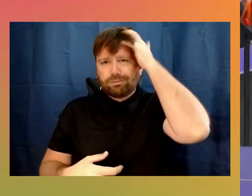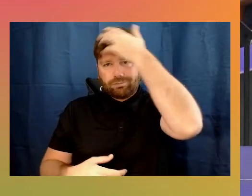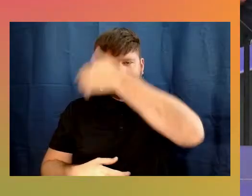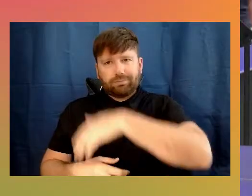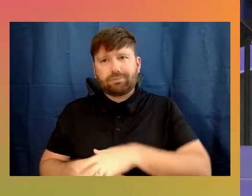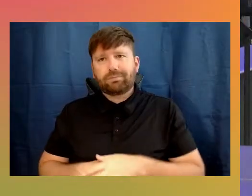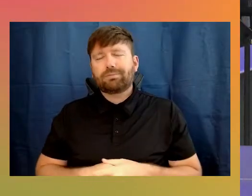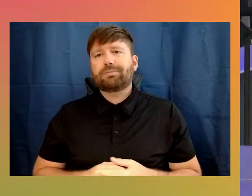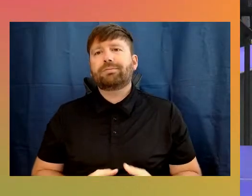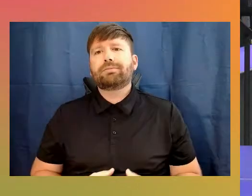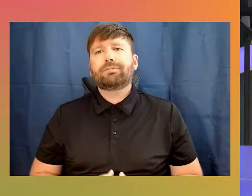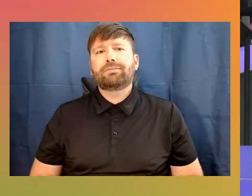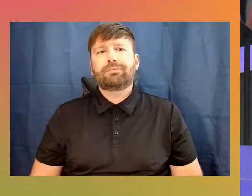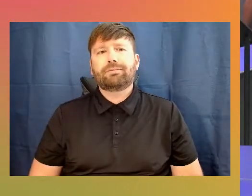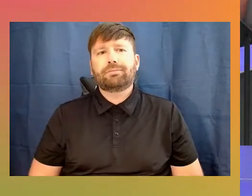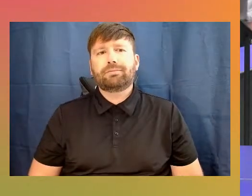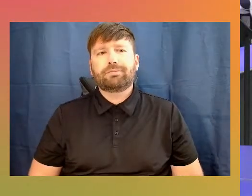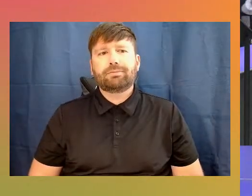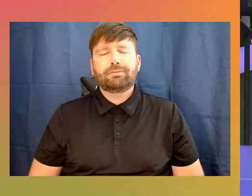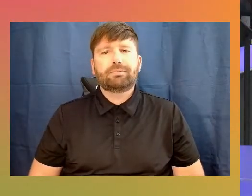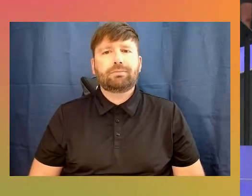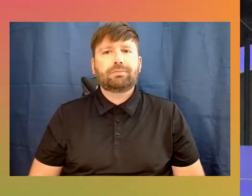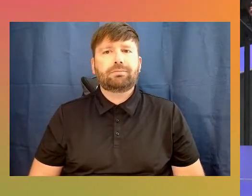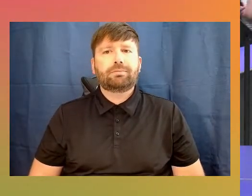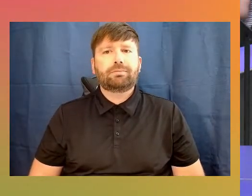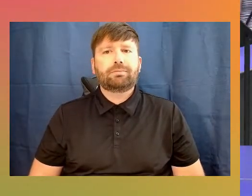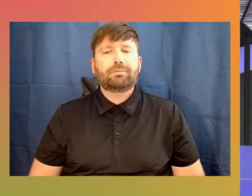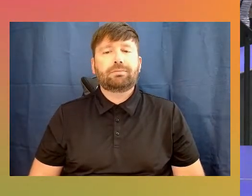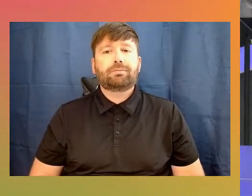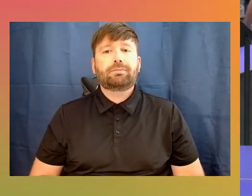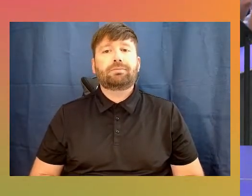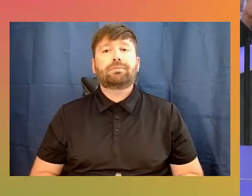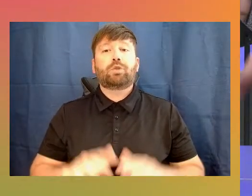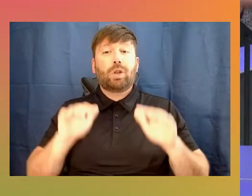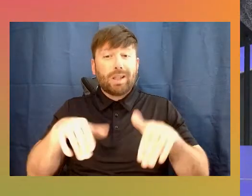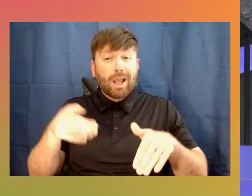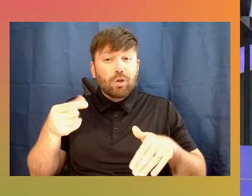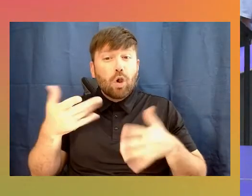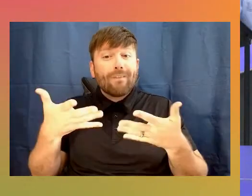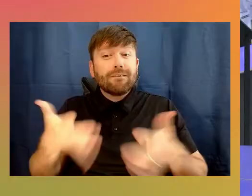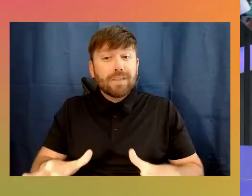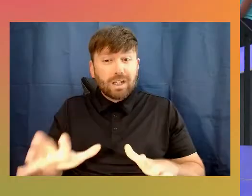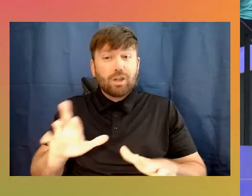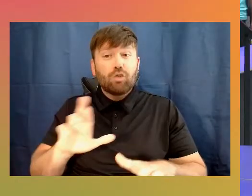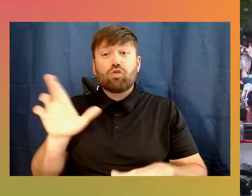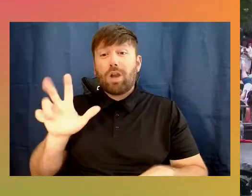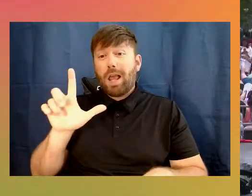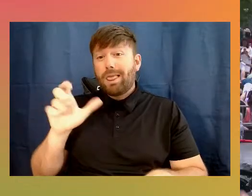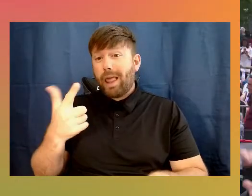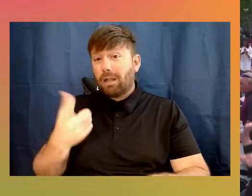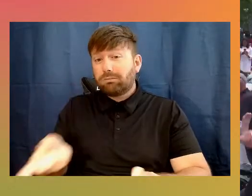YOU KNOW THE DRILL.